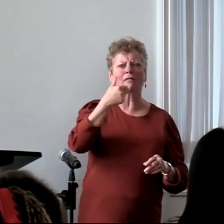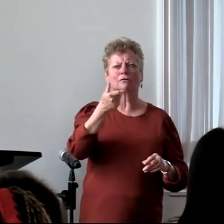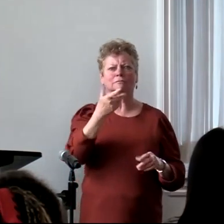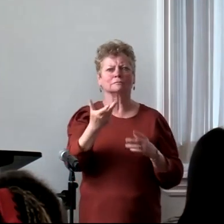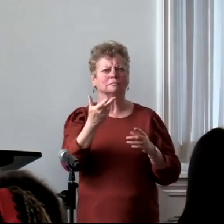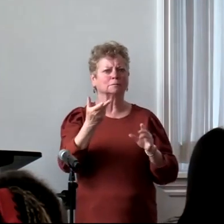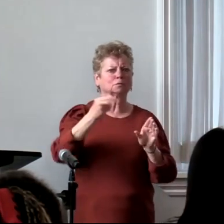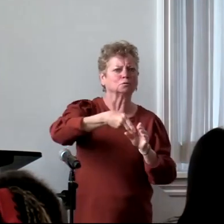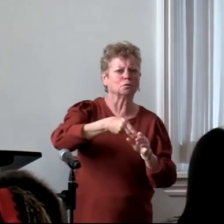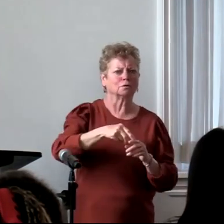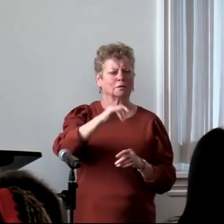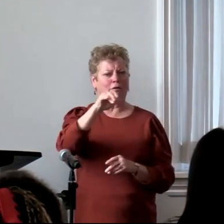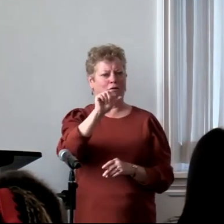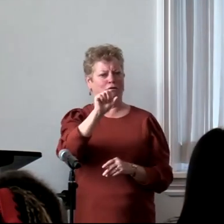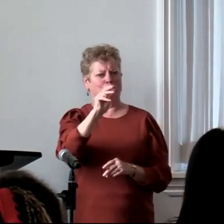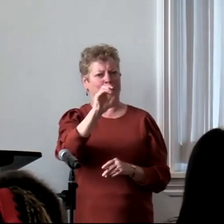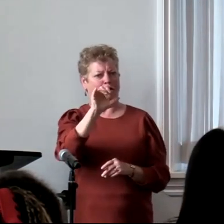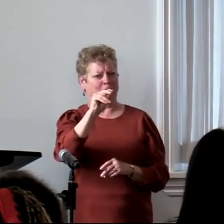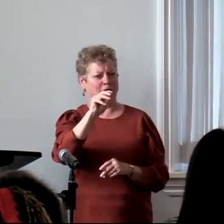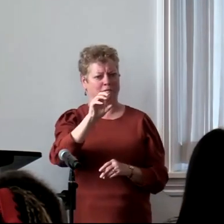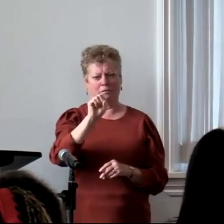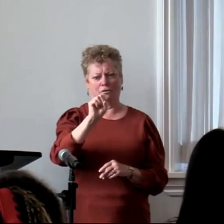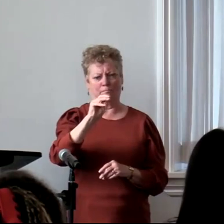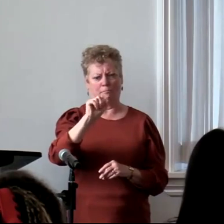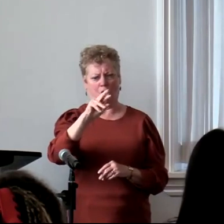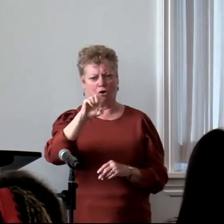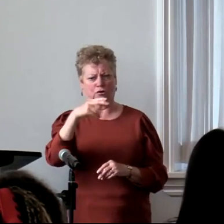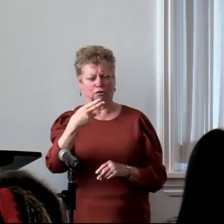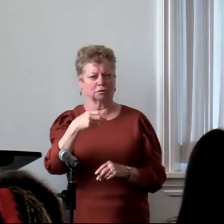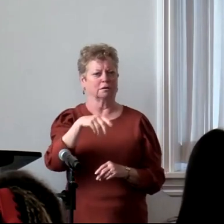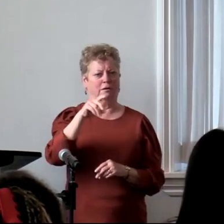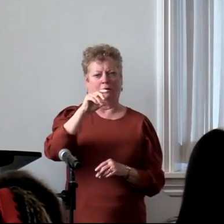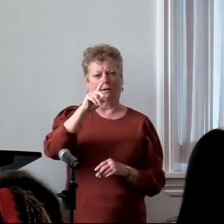So we Jasmine Smart, and Justin Keddy